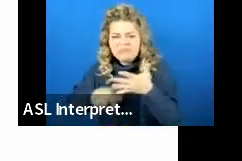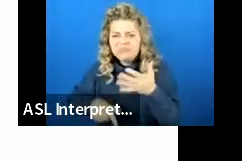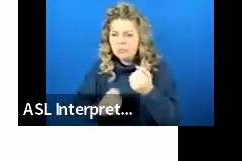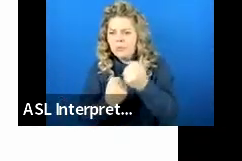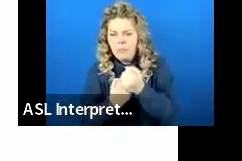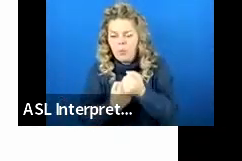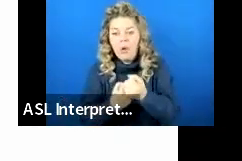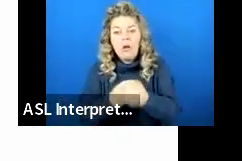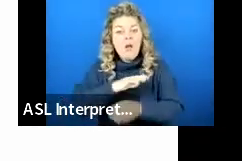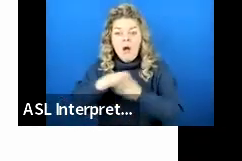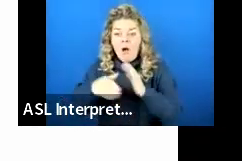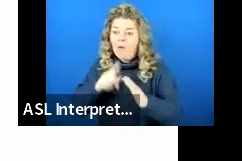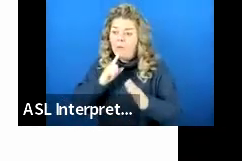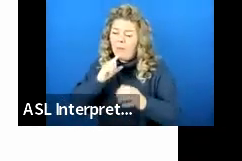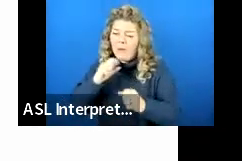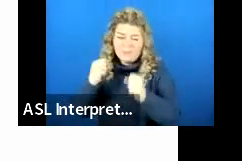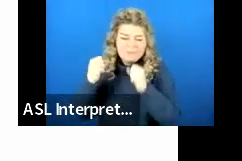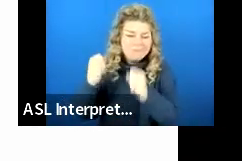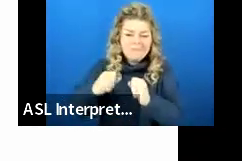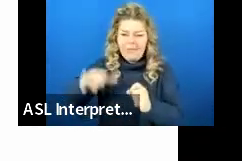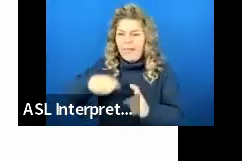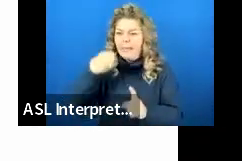to strengthen their impact within the policy landscape.